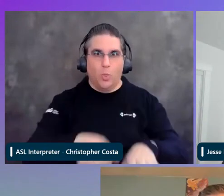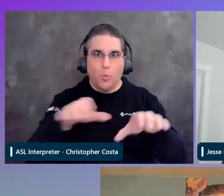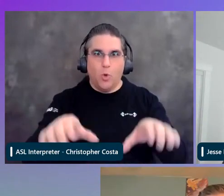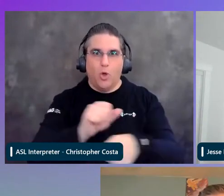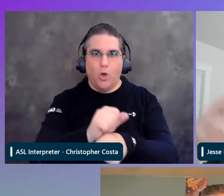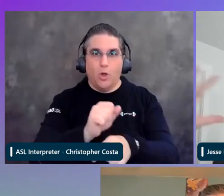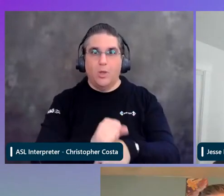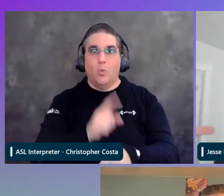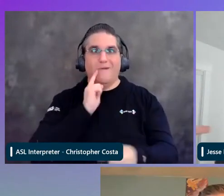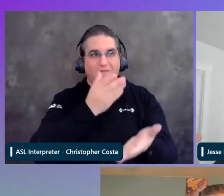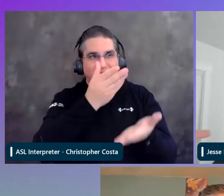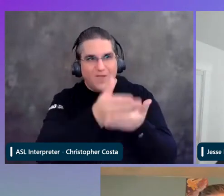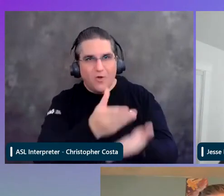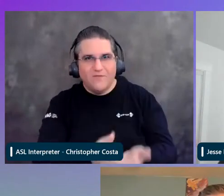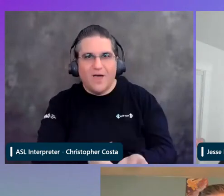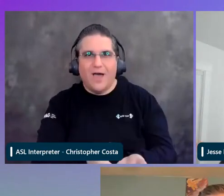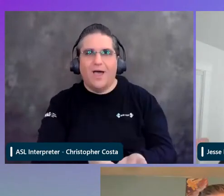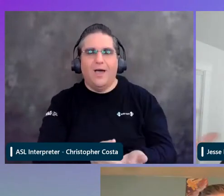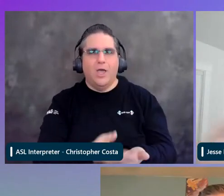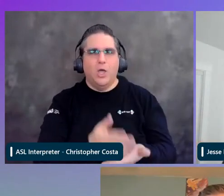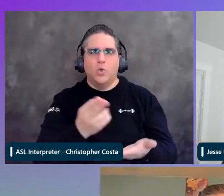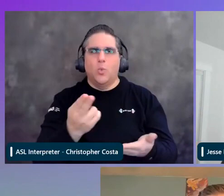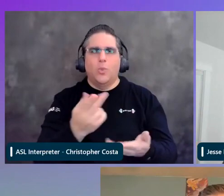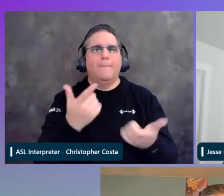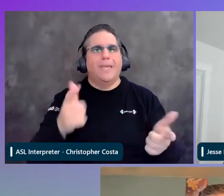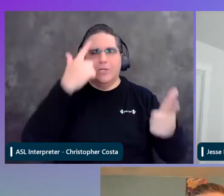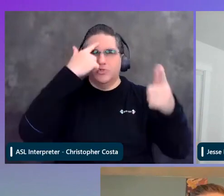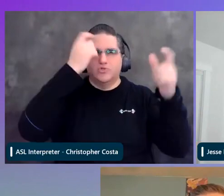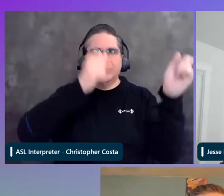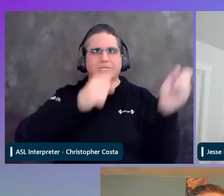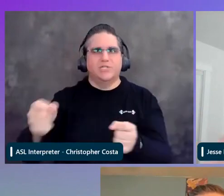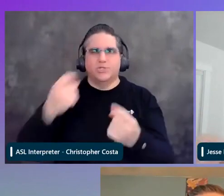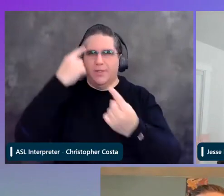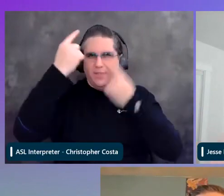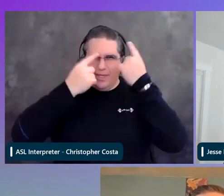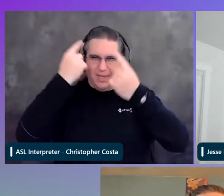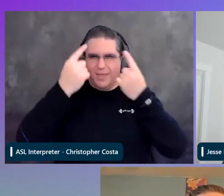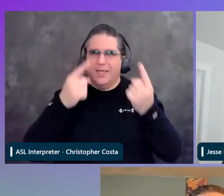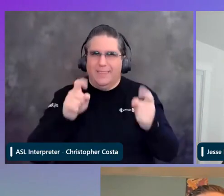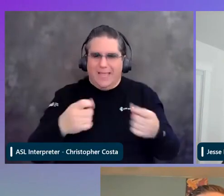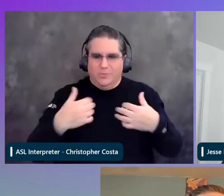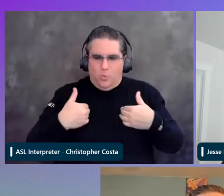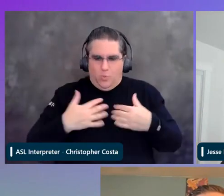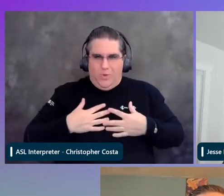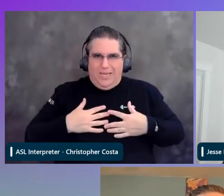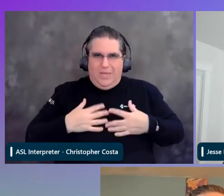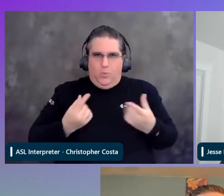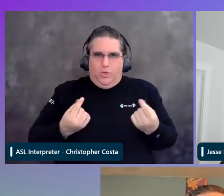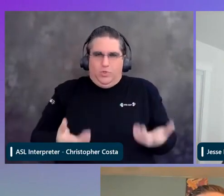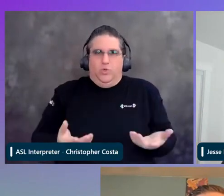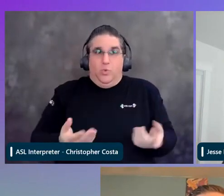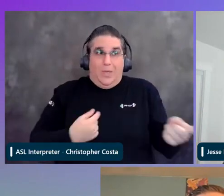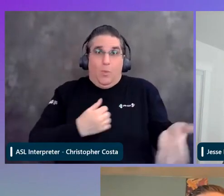verify it works. You're still going to have to do the big strategic thinking, right? It can help you and it can assist you in certain things. And I